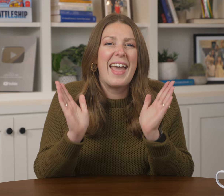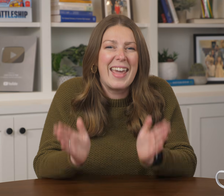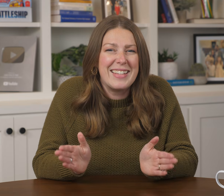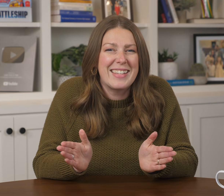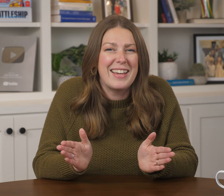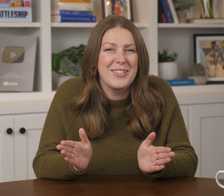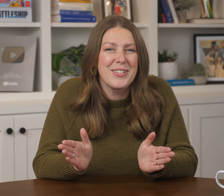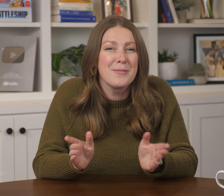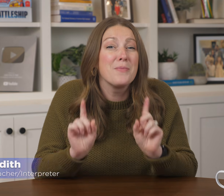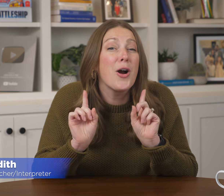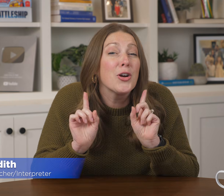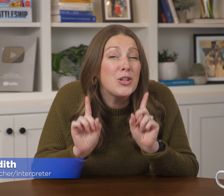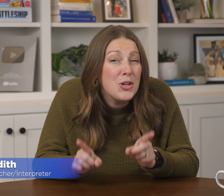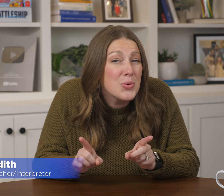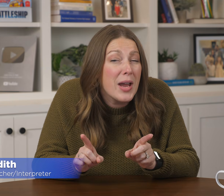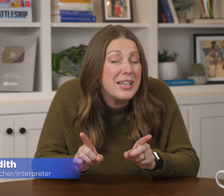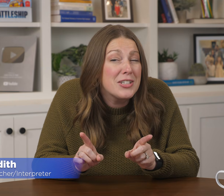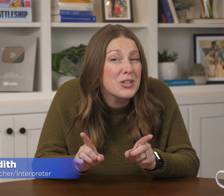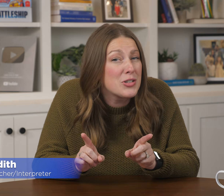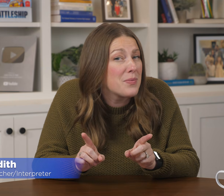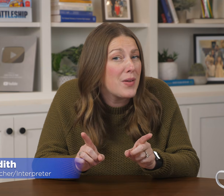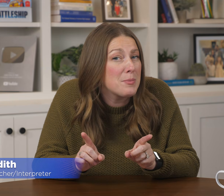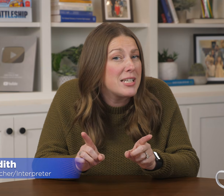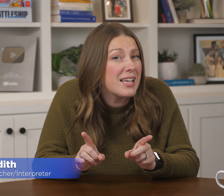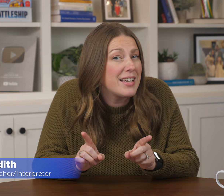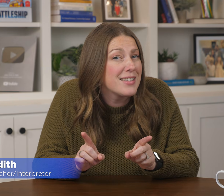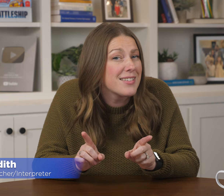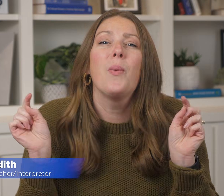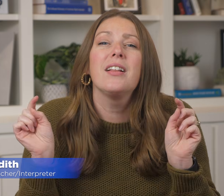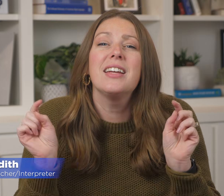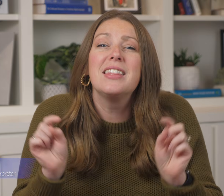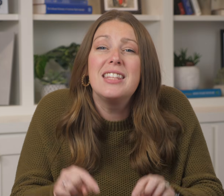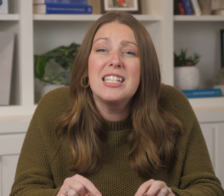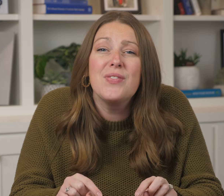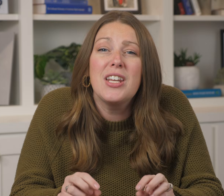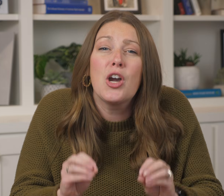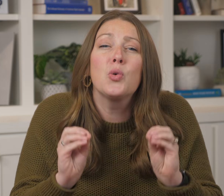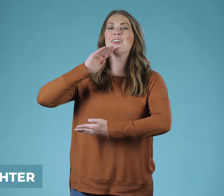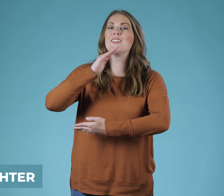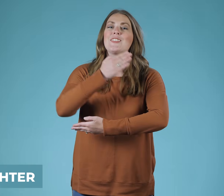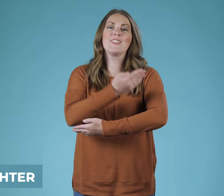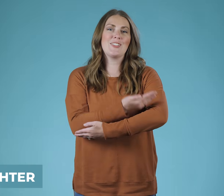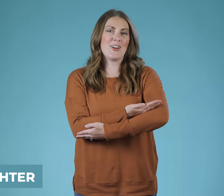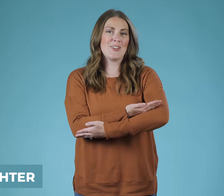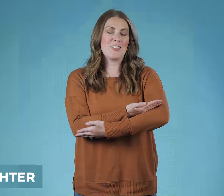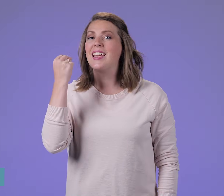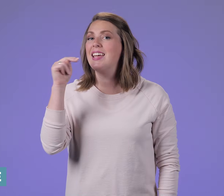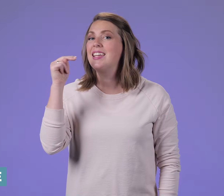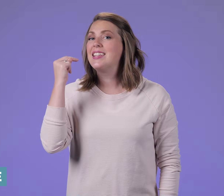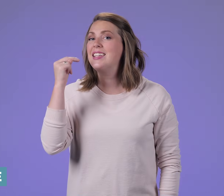Hey, Signers! Are you ready to learn some family signs? Well, in this video, you will learn family signs.